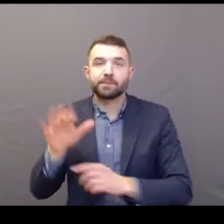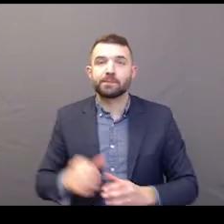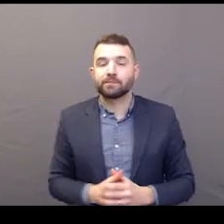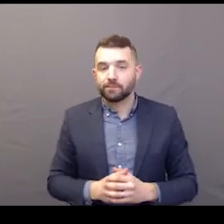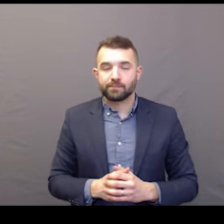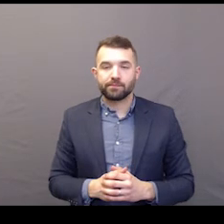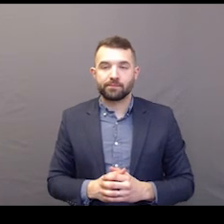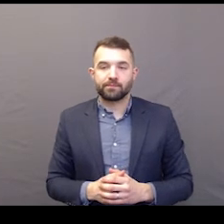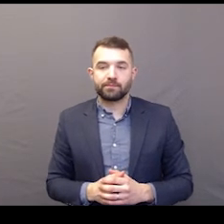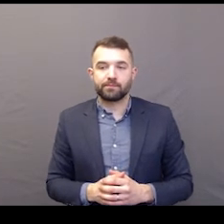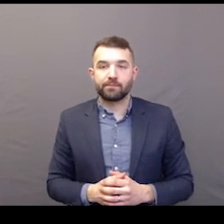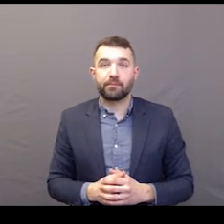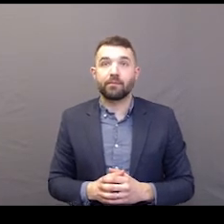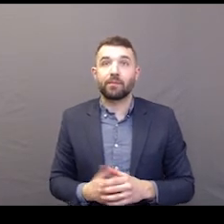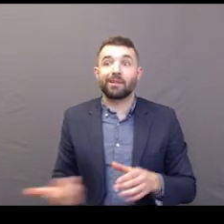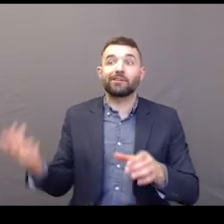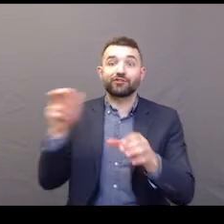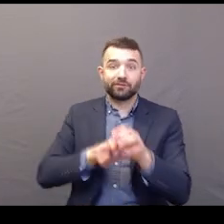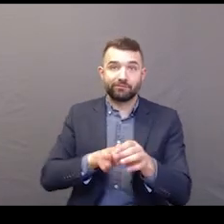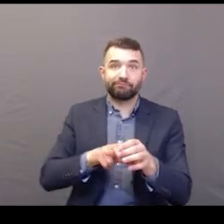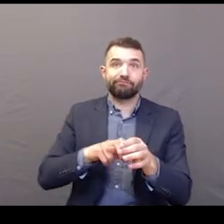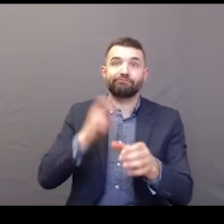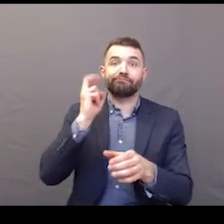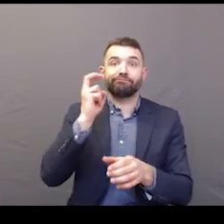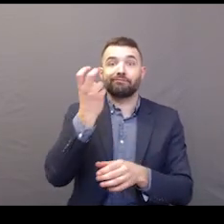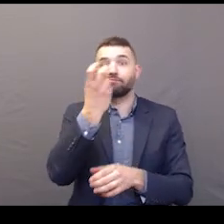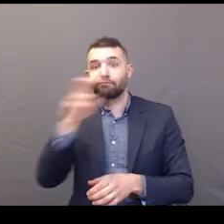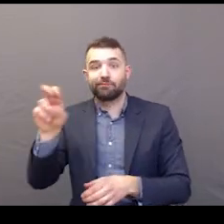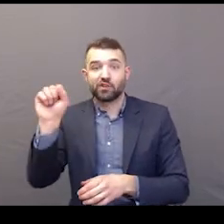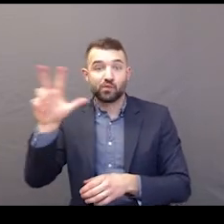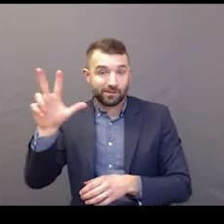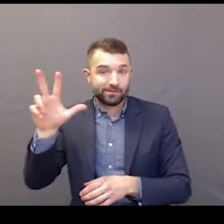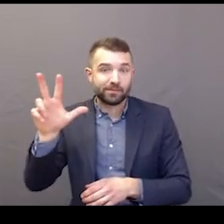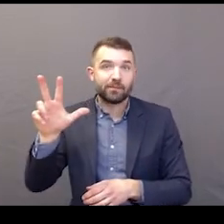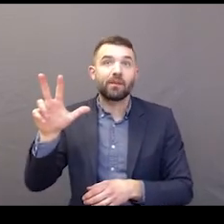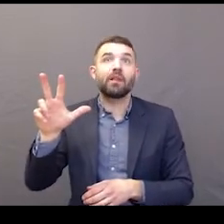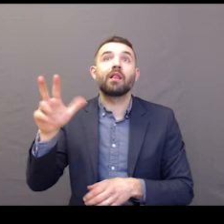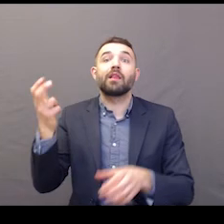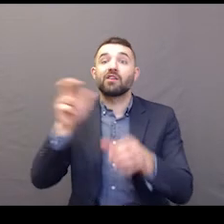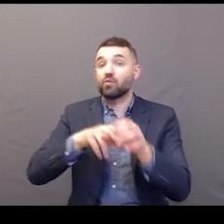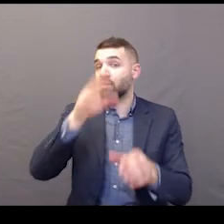where riders could transfer to the S3 line, or stay on board to travel in the I-405 express toll lanes to the Bellevue Transit Center.